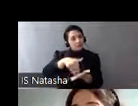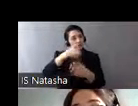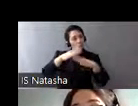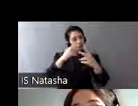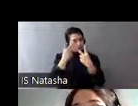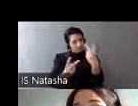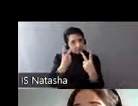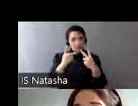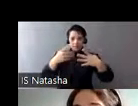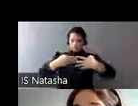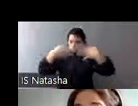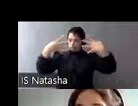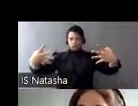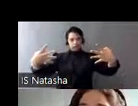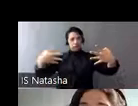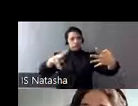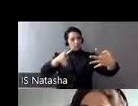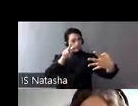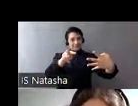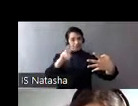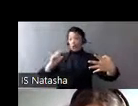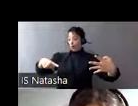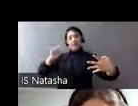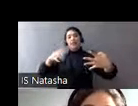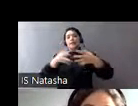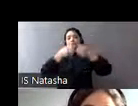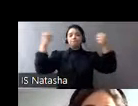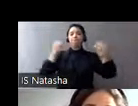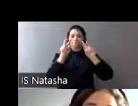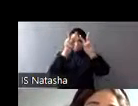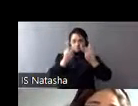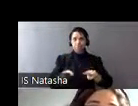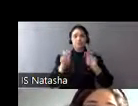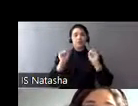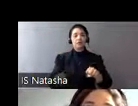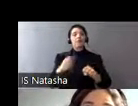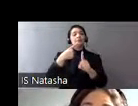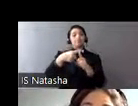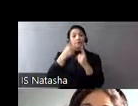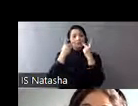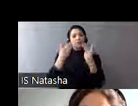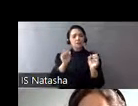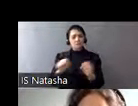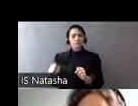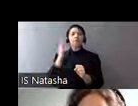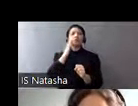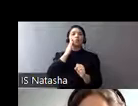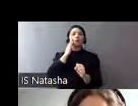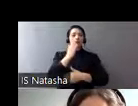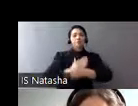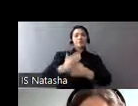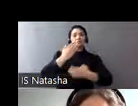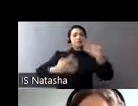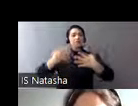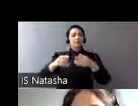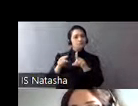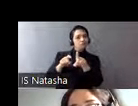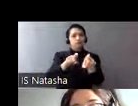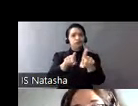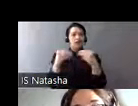for OPDs to access and to keep track of what, what disability data is available.